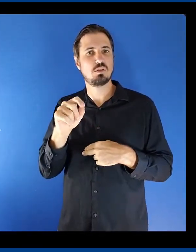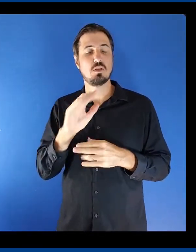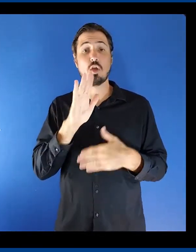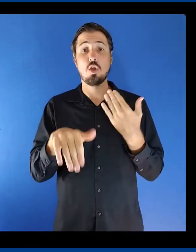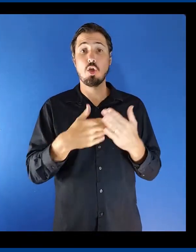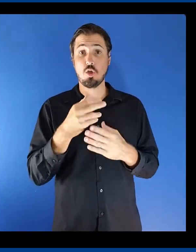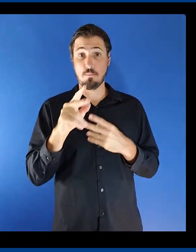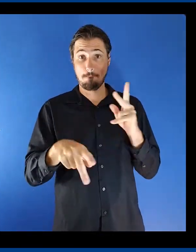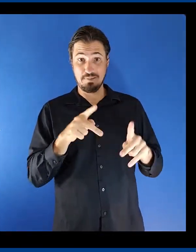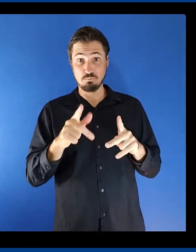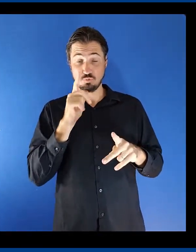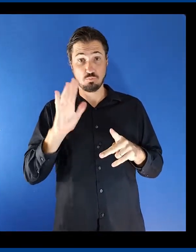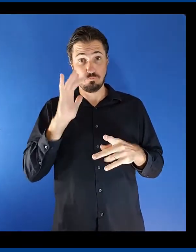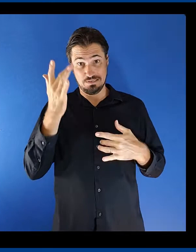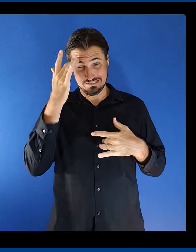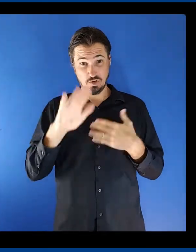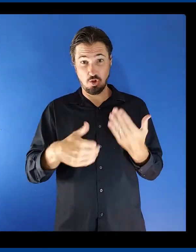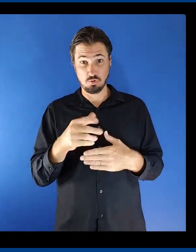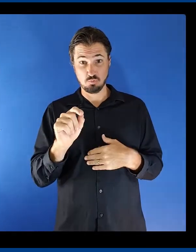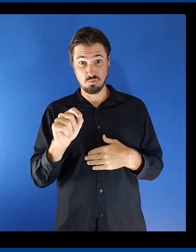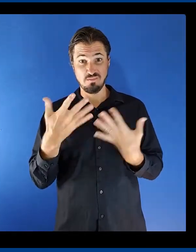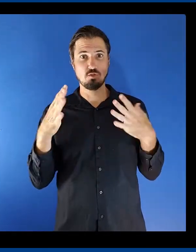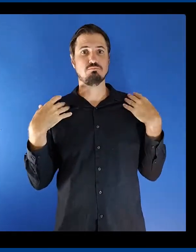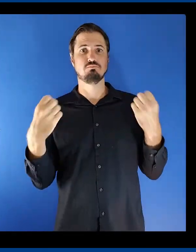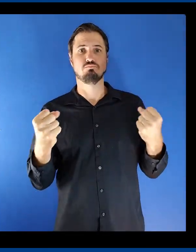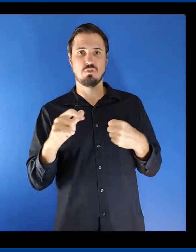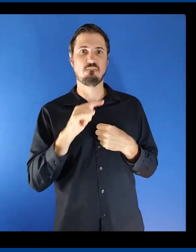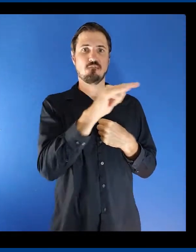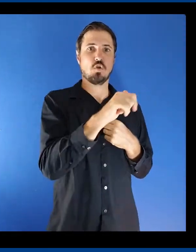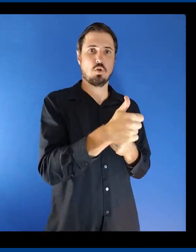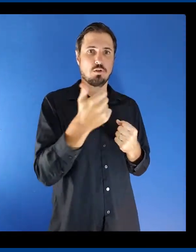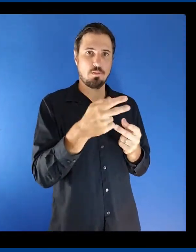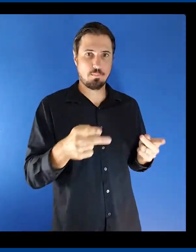We have NO confirmed cases of COVID-19 on Kaua’i at this time.